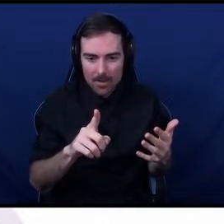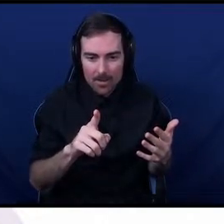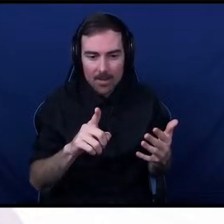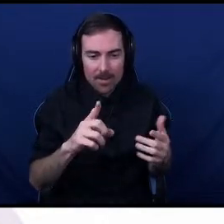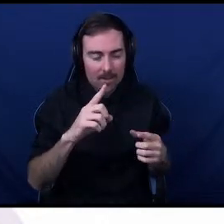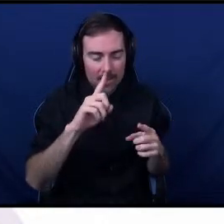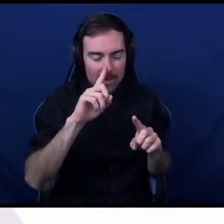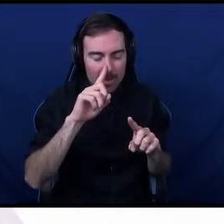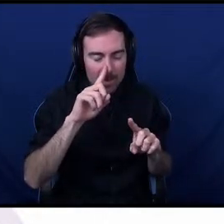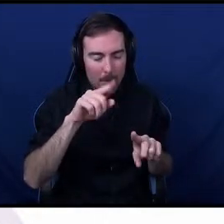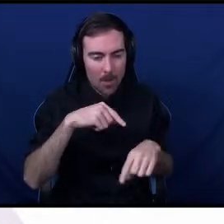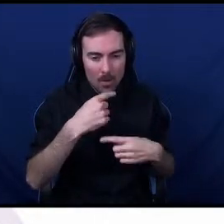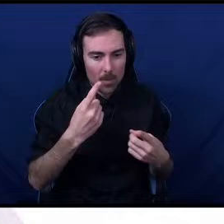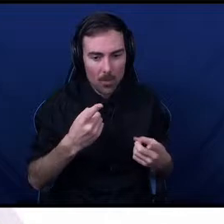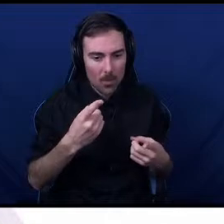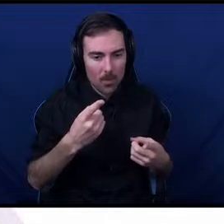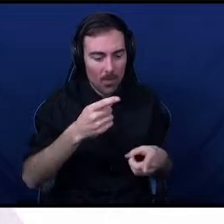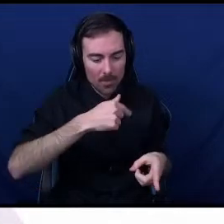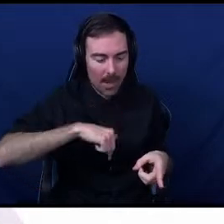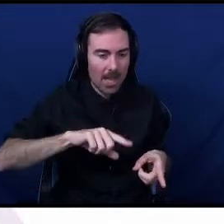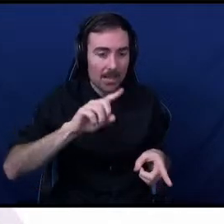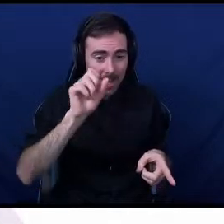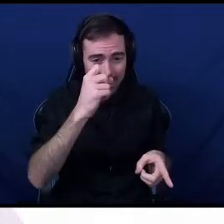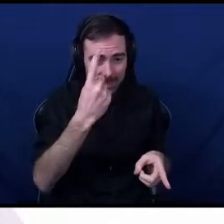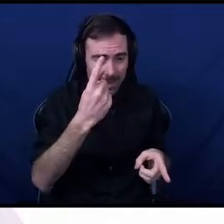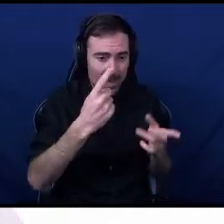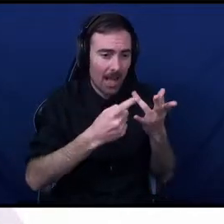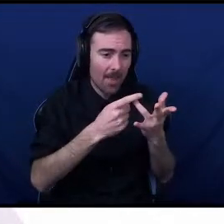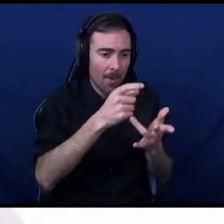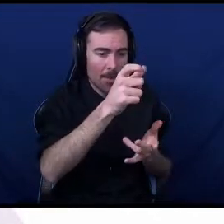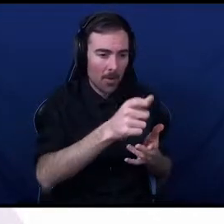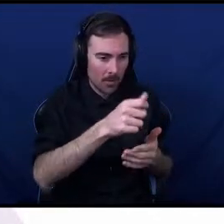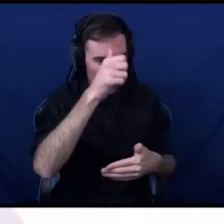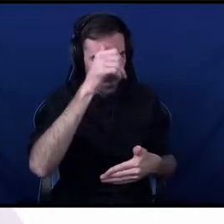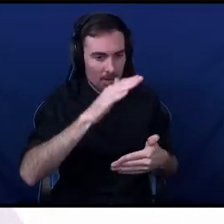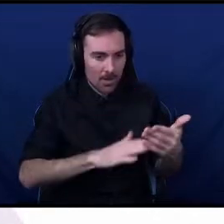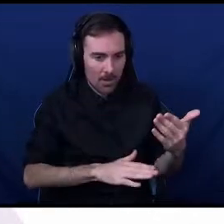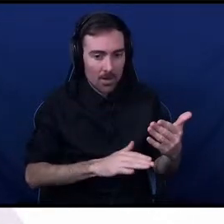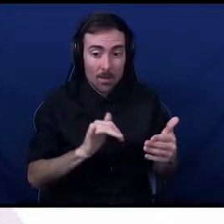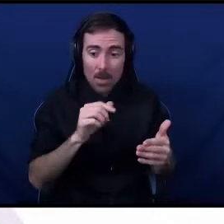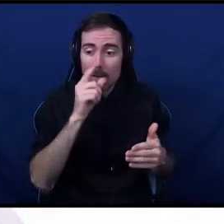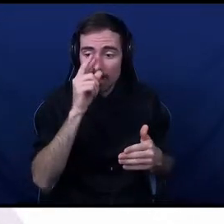what, what we should try and do through this experience is perhaps try and build our empathy muscle, get better at